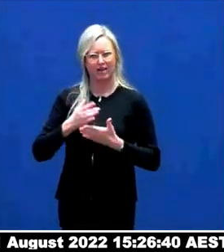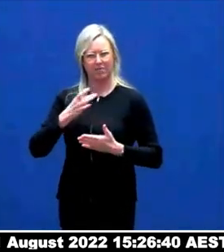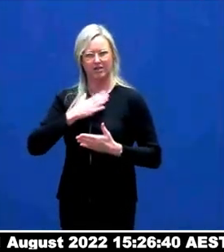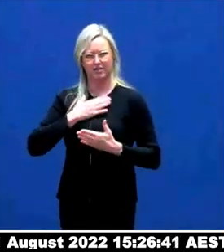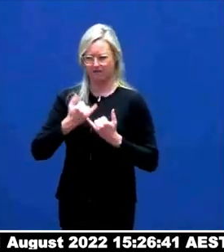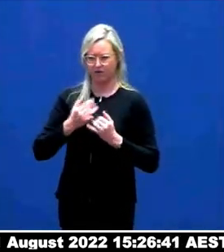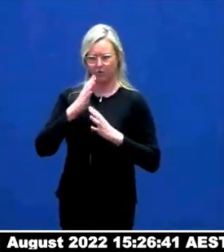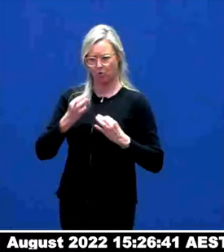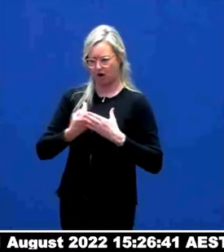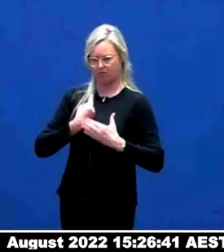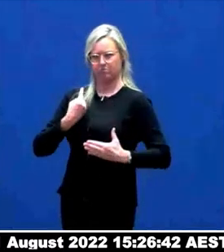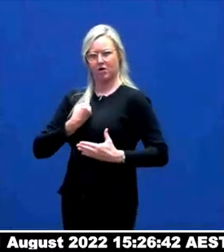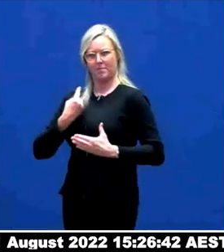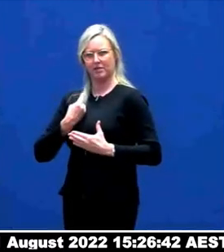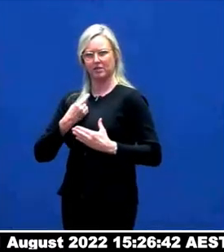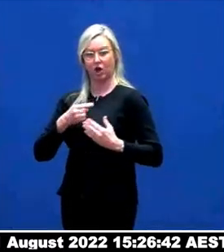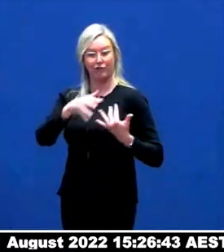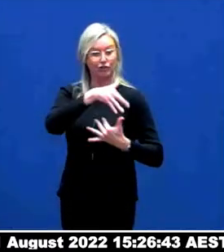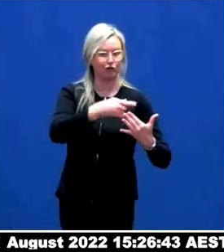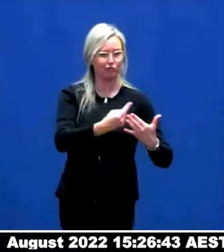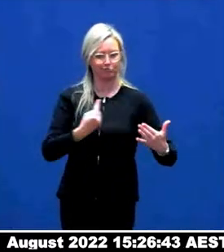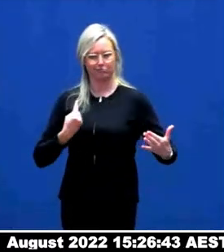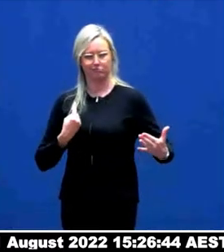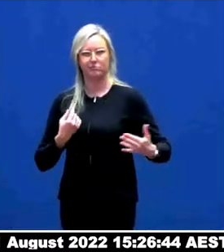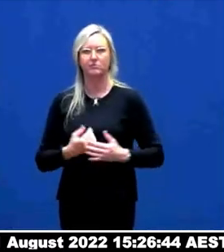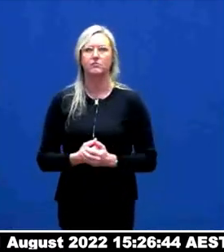So tell me about some of the places that you lived in, because I think